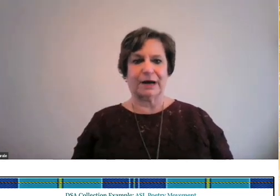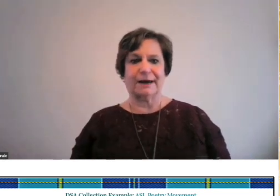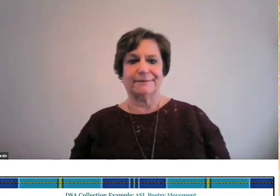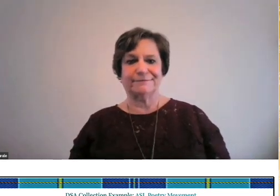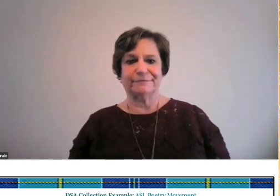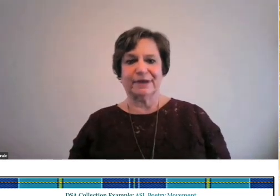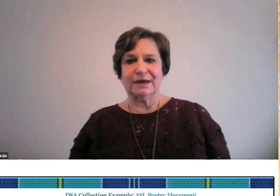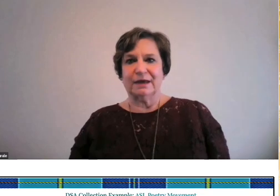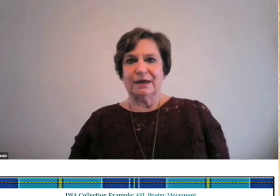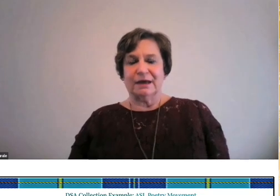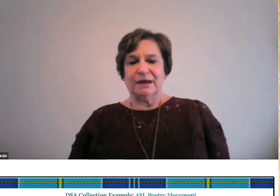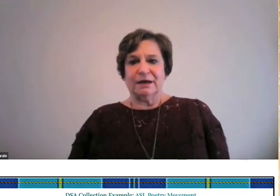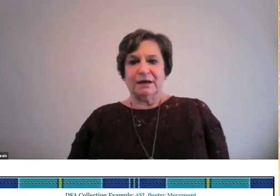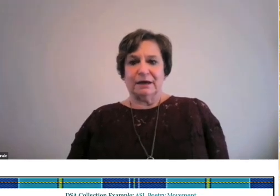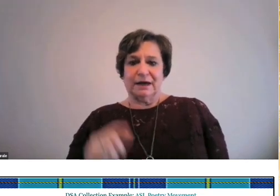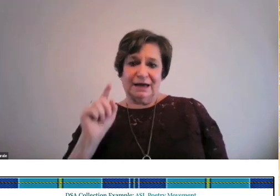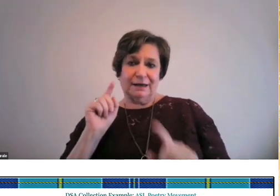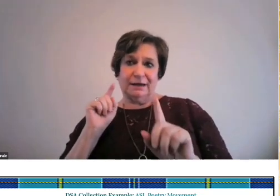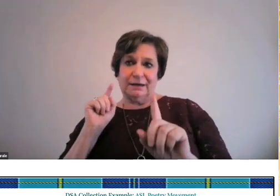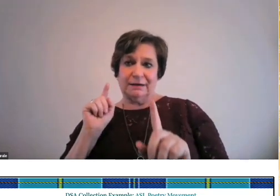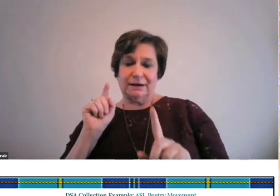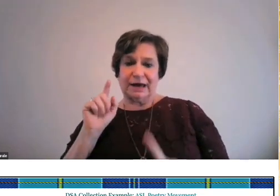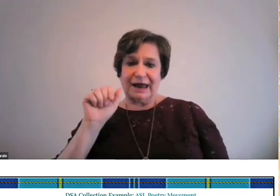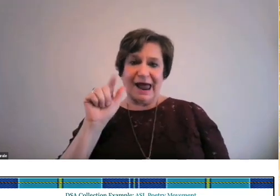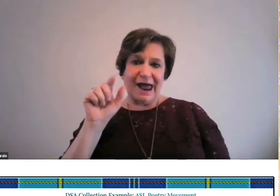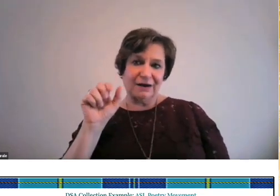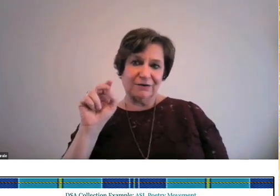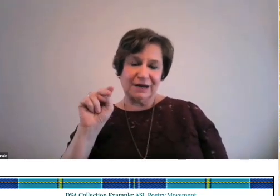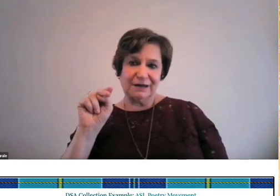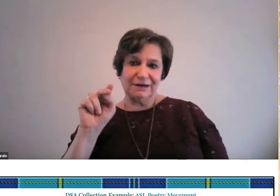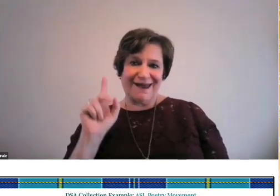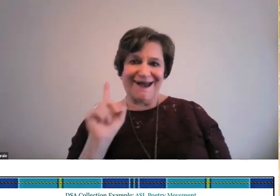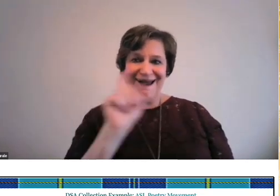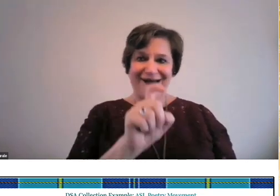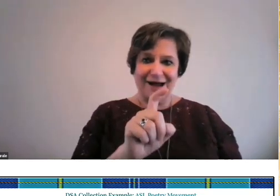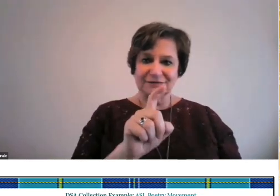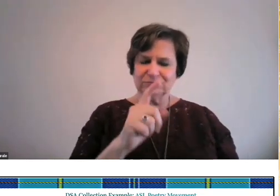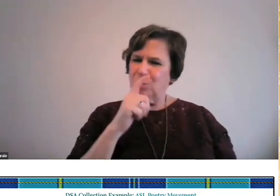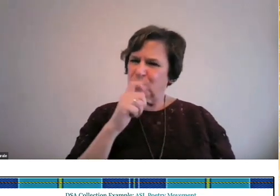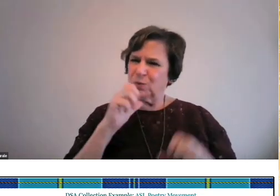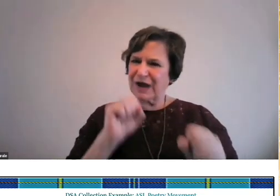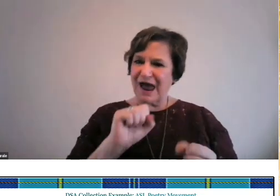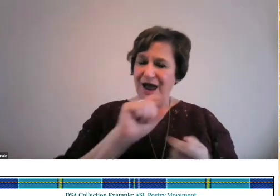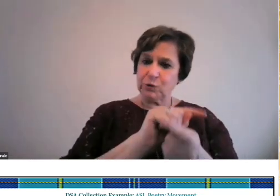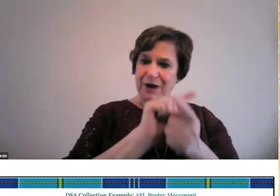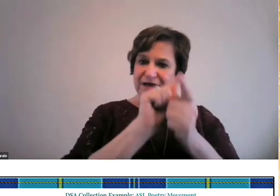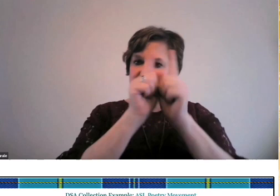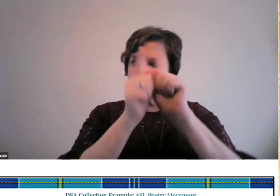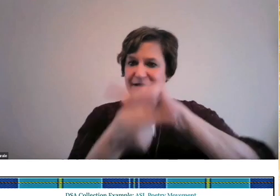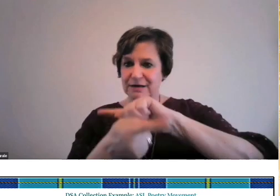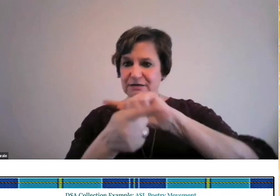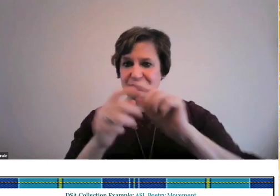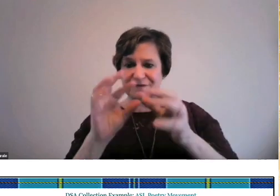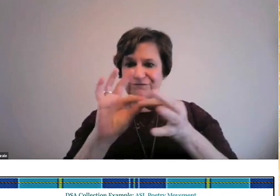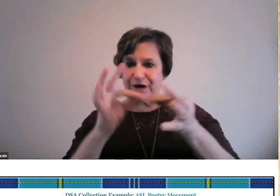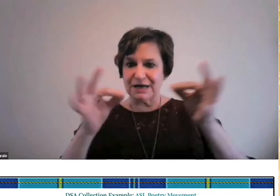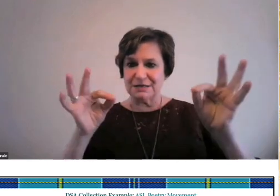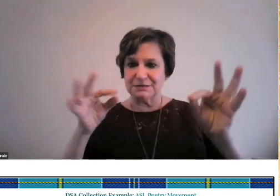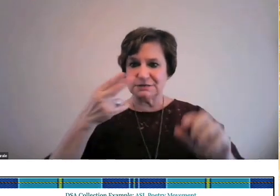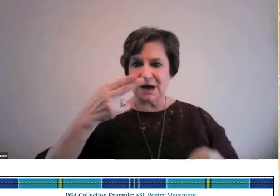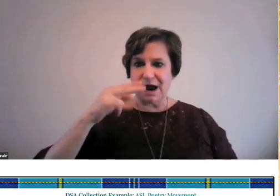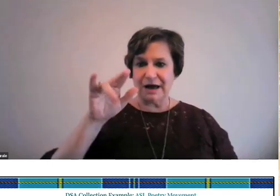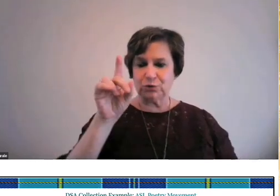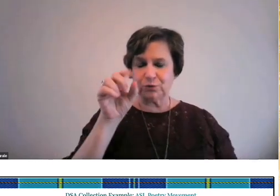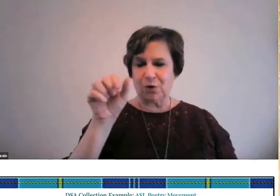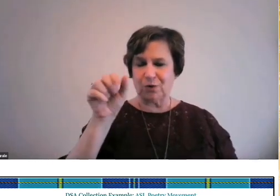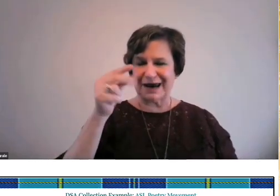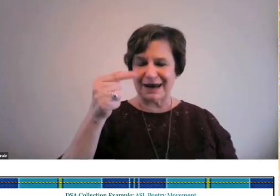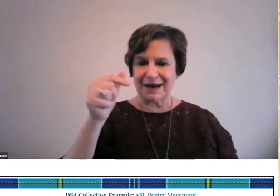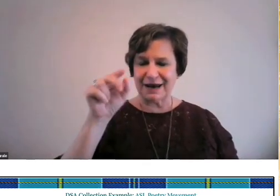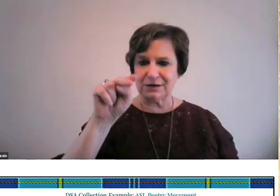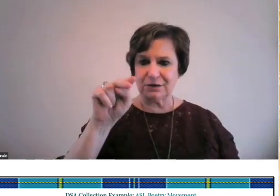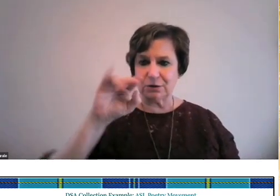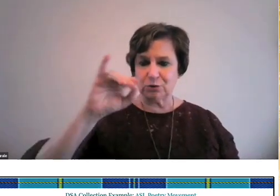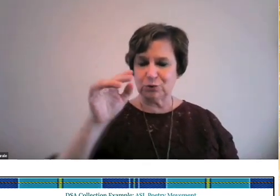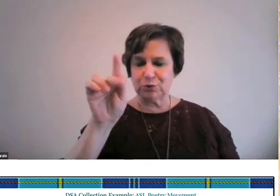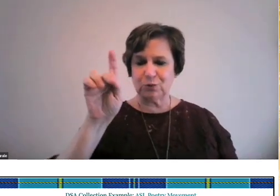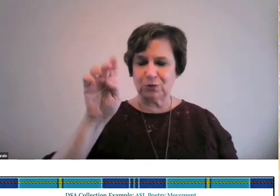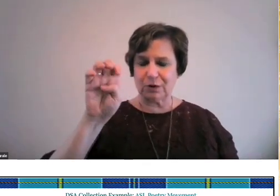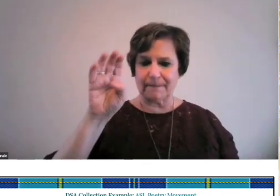Allen asked who could translate the phrase hydrogen jukebox.